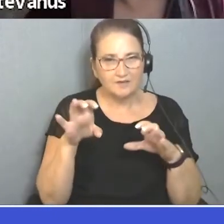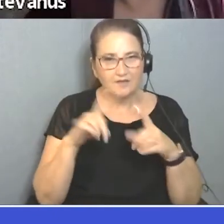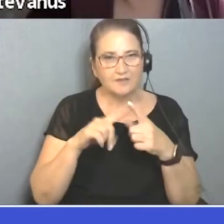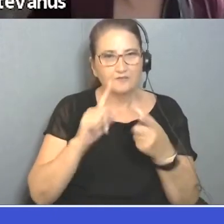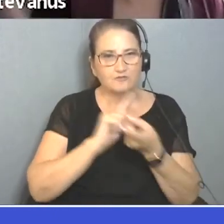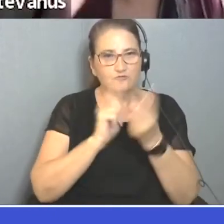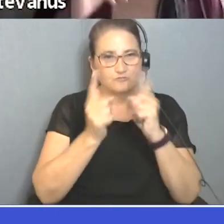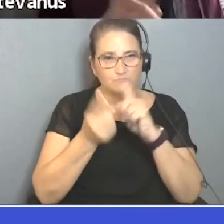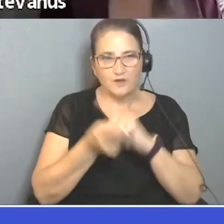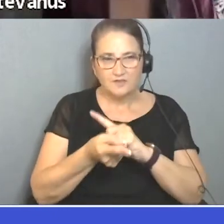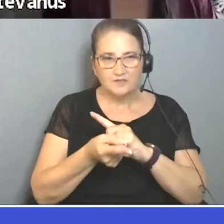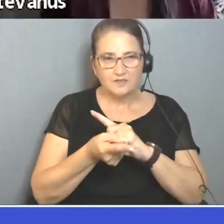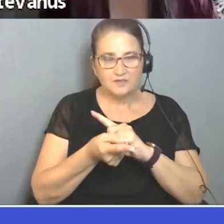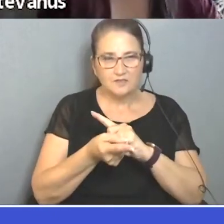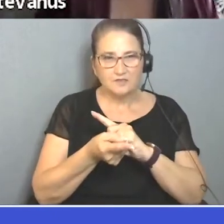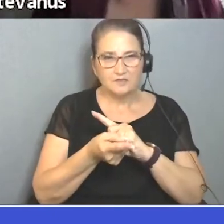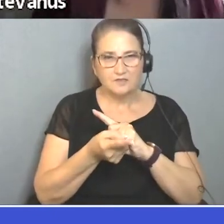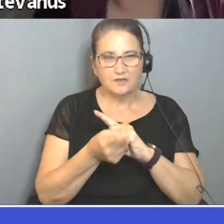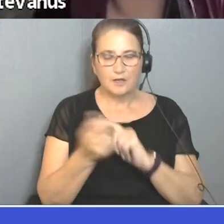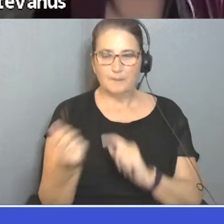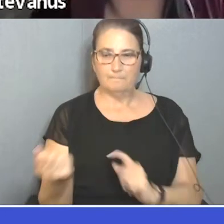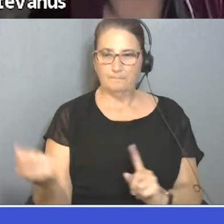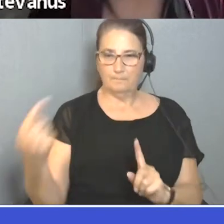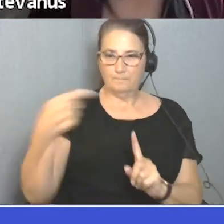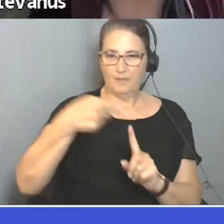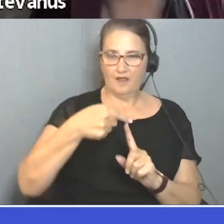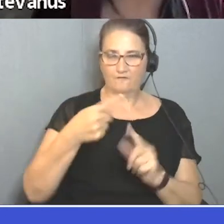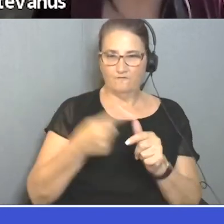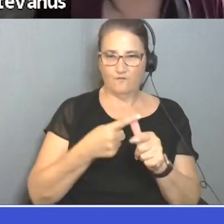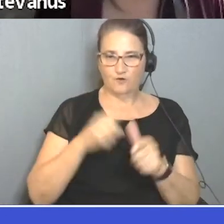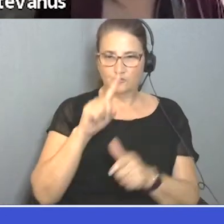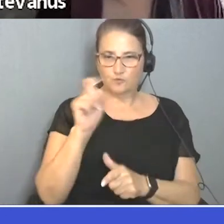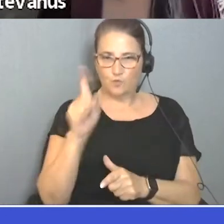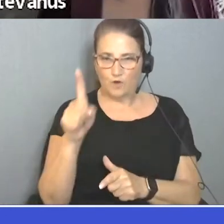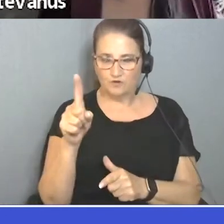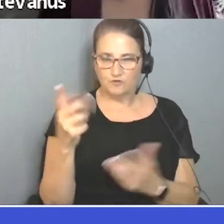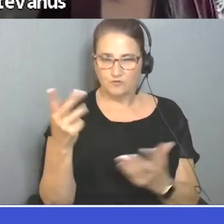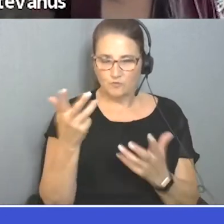transition. To return to the question we asked at